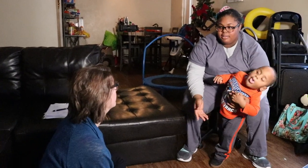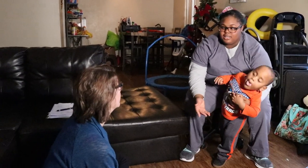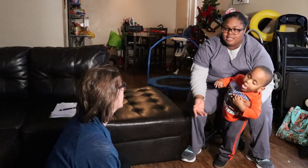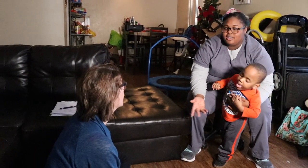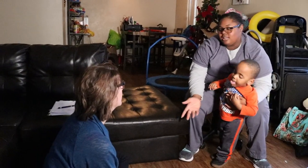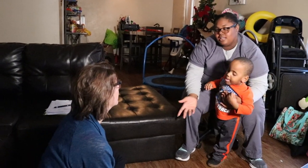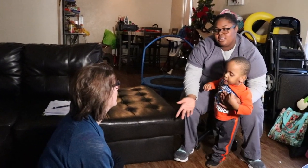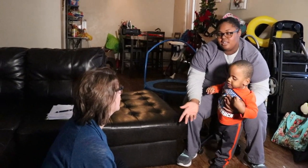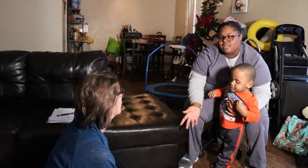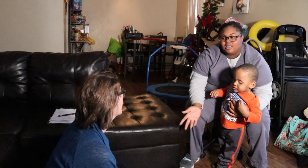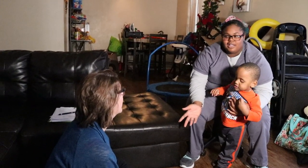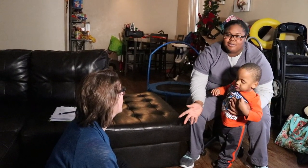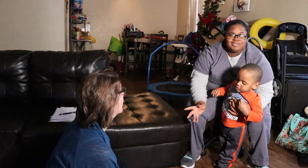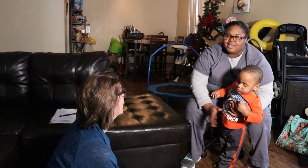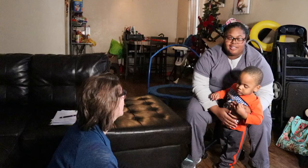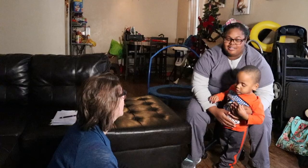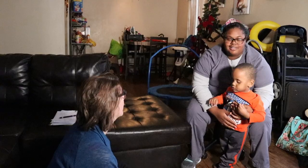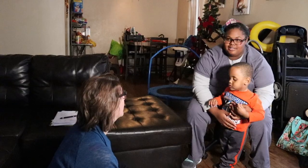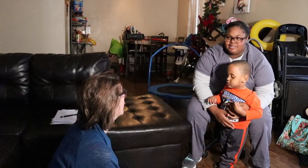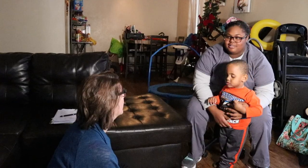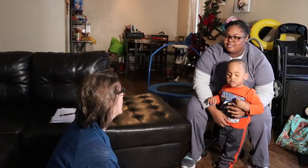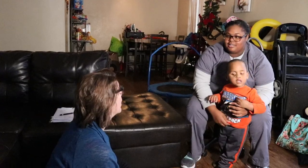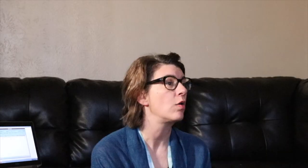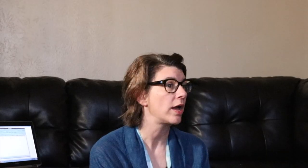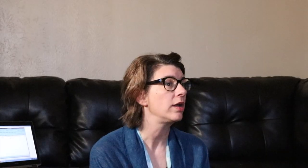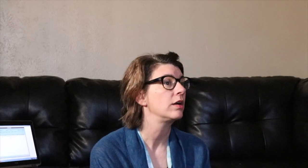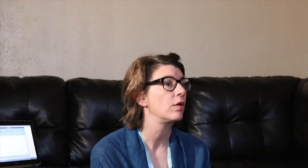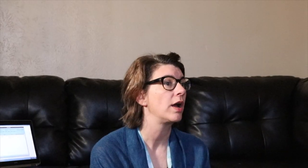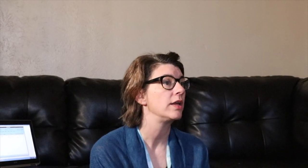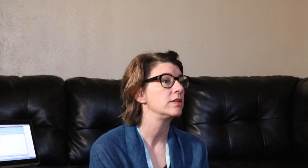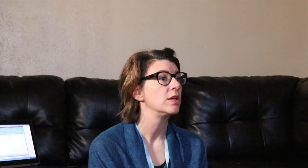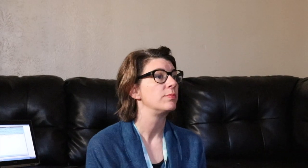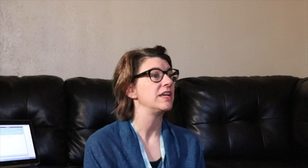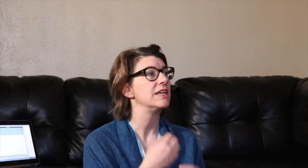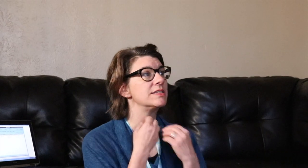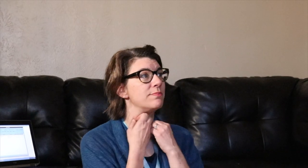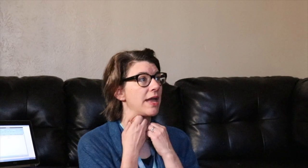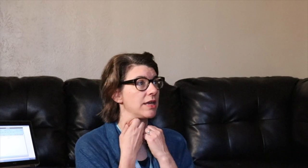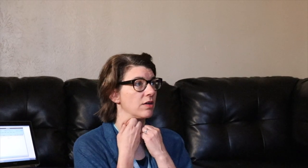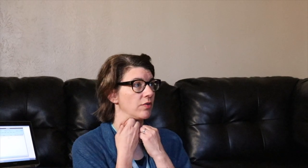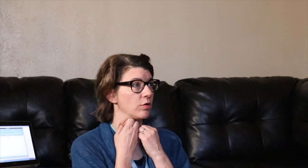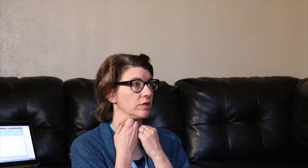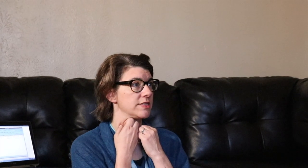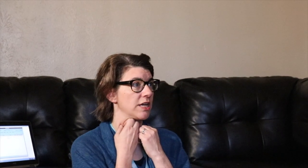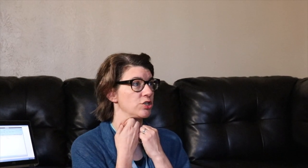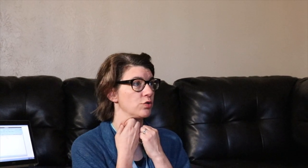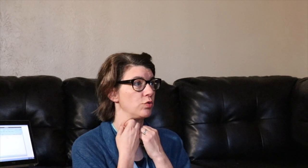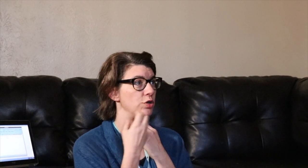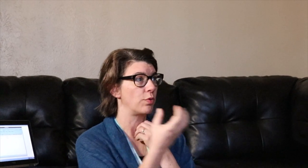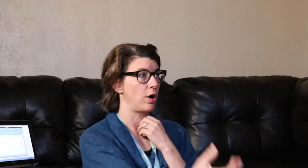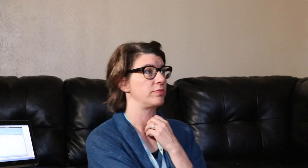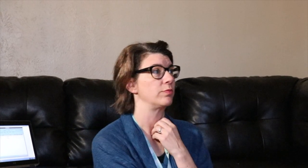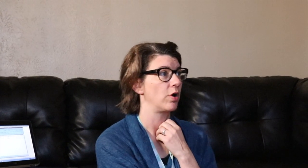But he's like "huh" and I'm just like *sigh*. Okay, alright, but he is making a vocalization when you prompt him